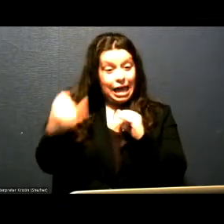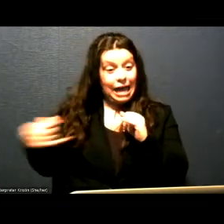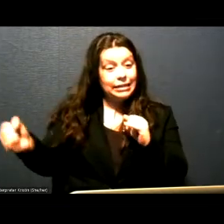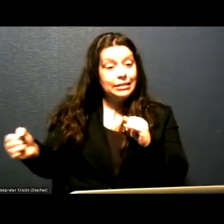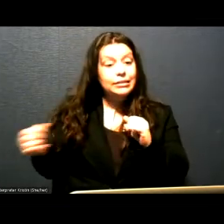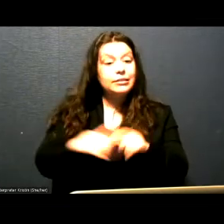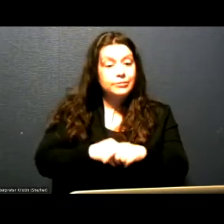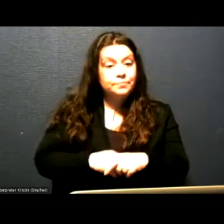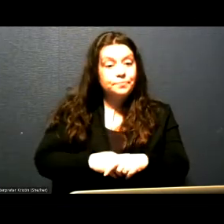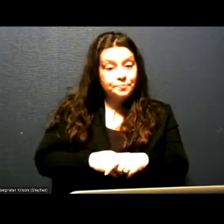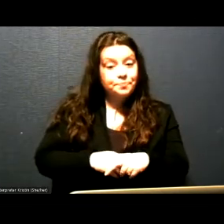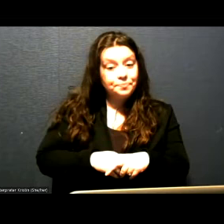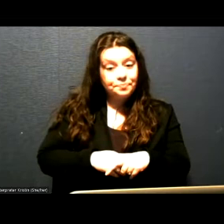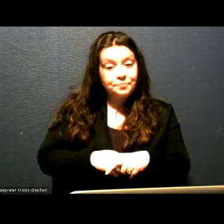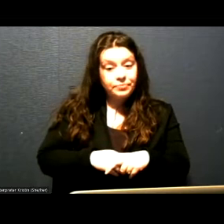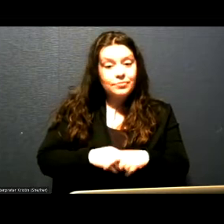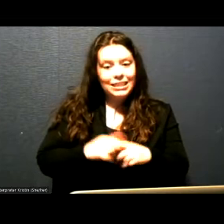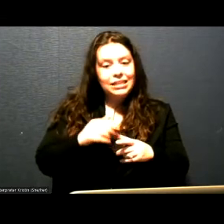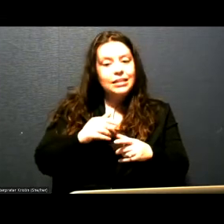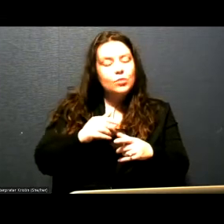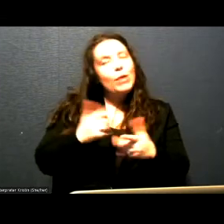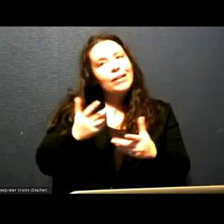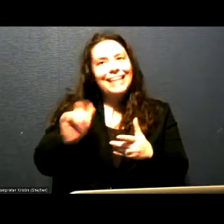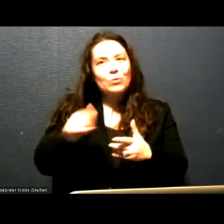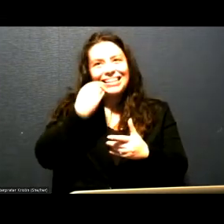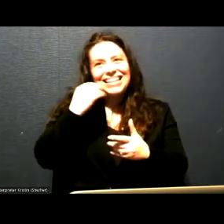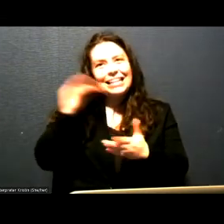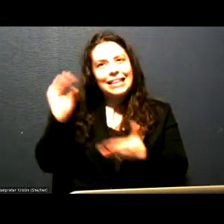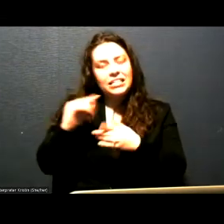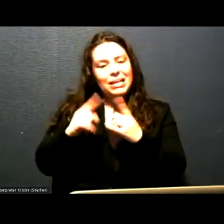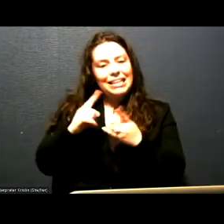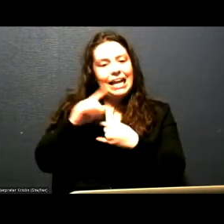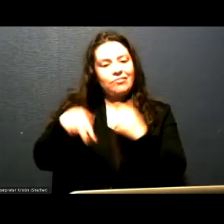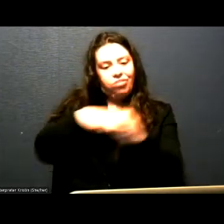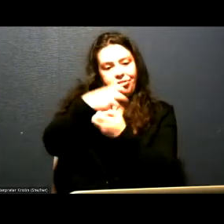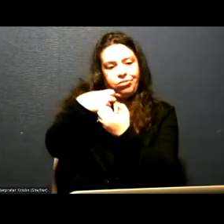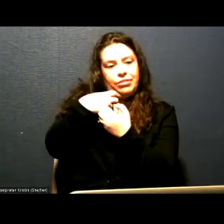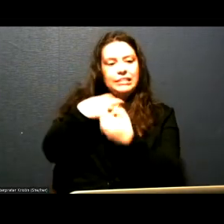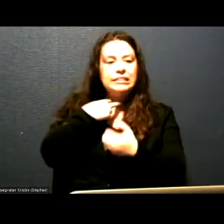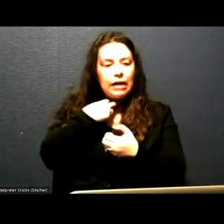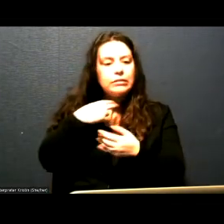So they do get entangled in fishing line and can drown. >>Erika: Right, so I know things like balloon